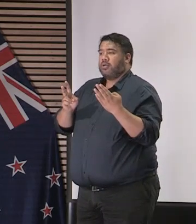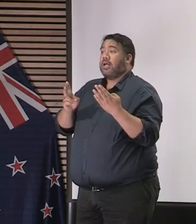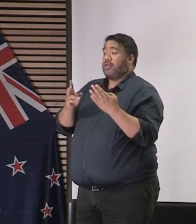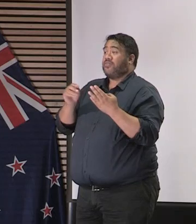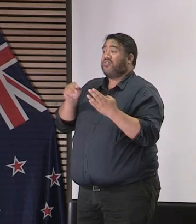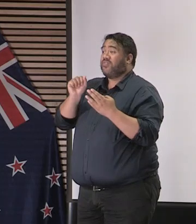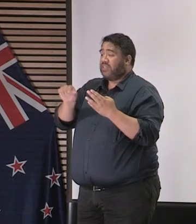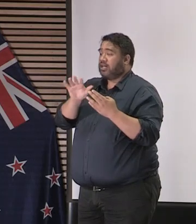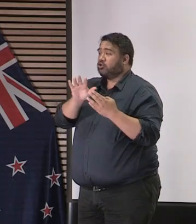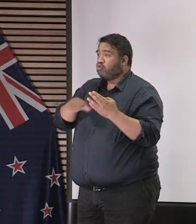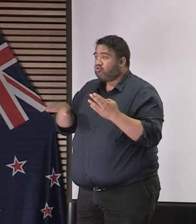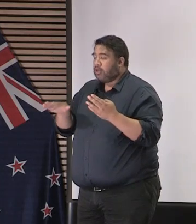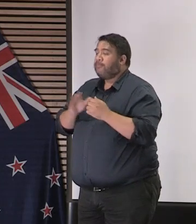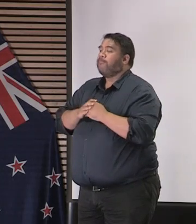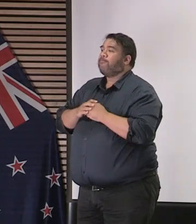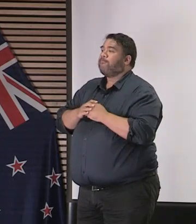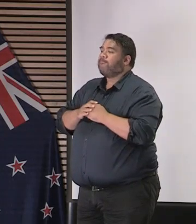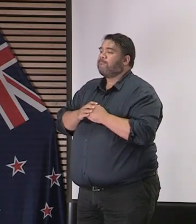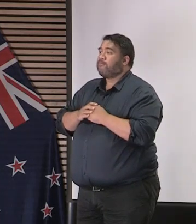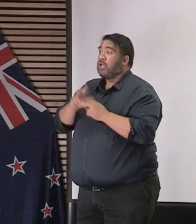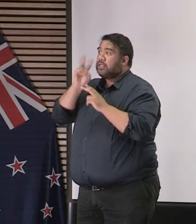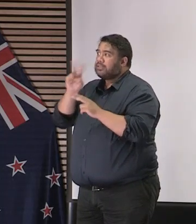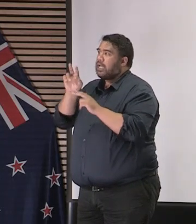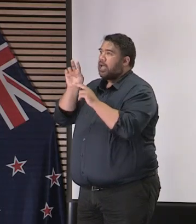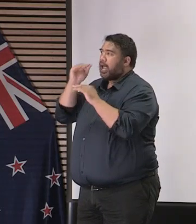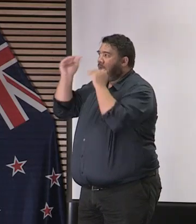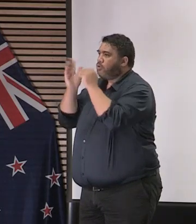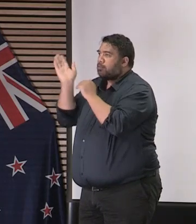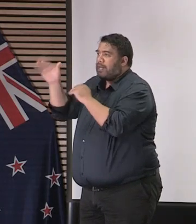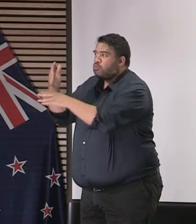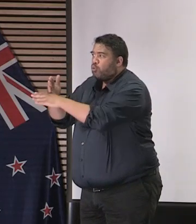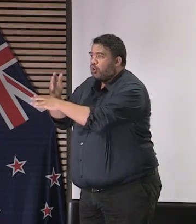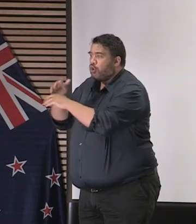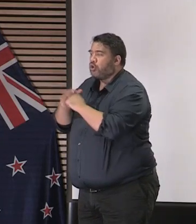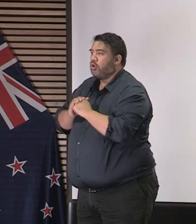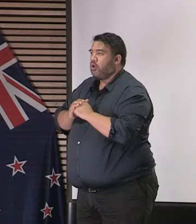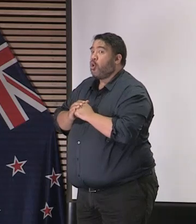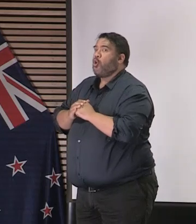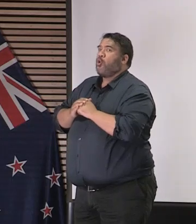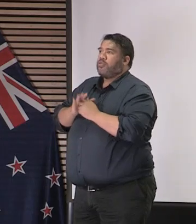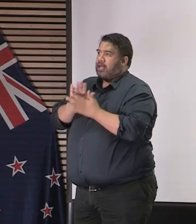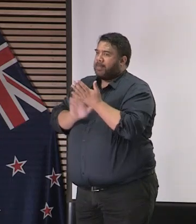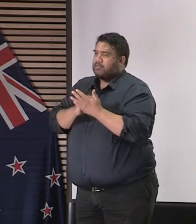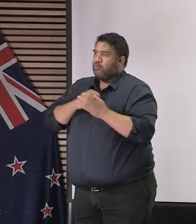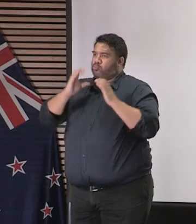come out of lockdown and many of those families start to see one or more members of the adult community in that